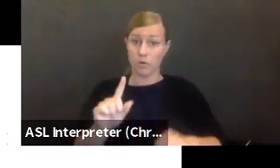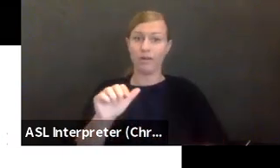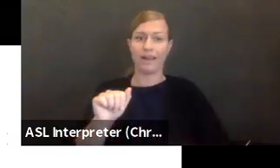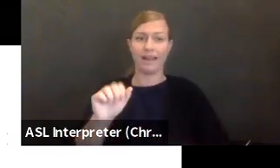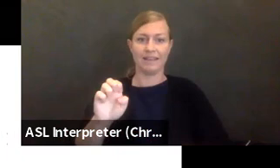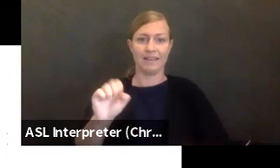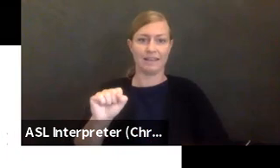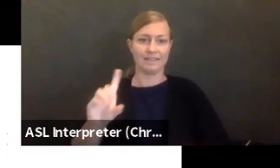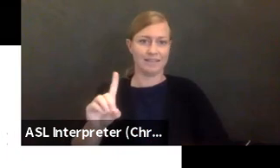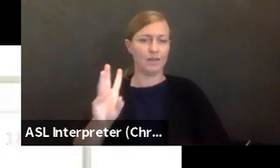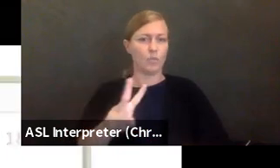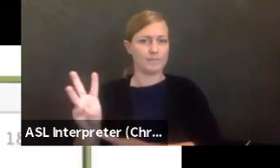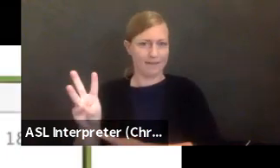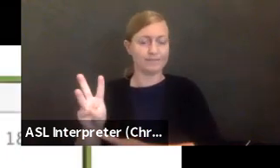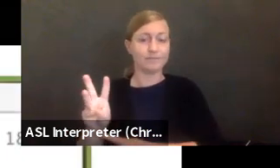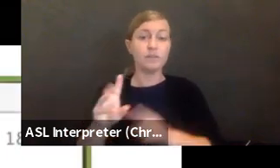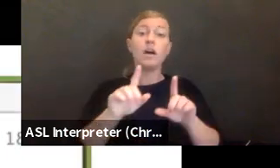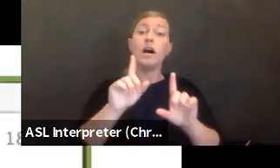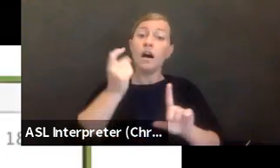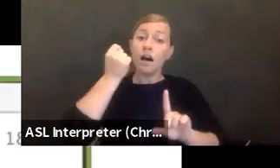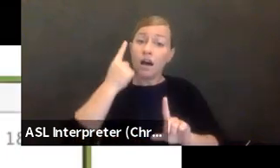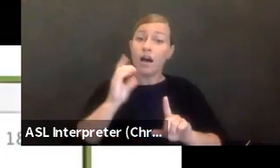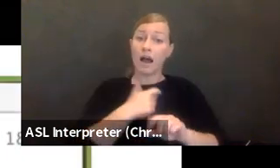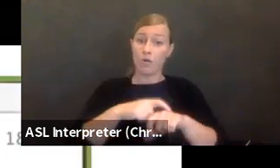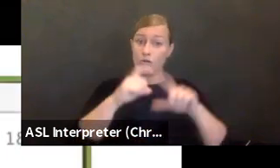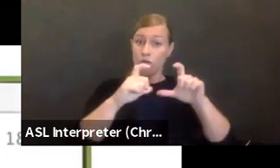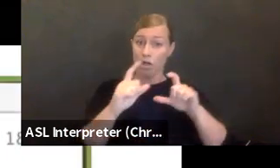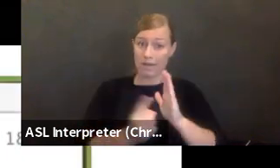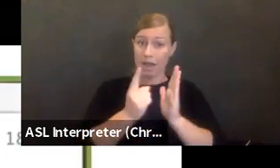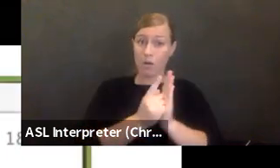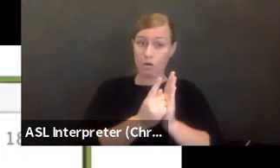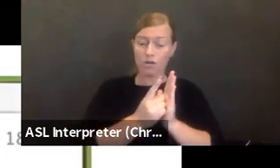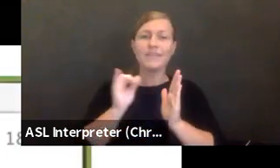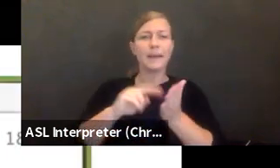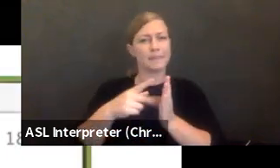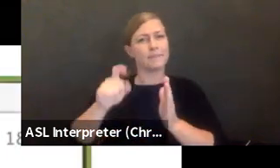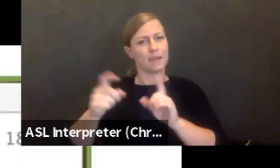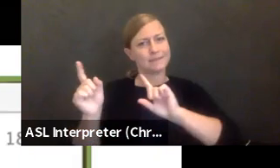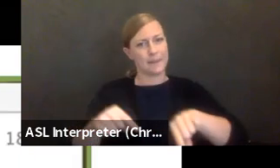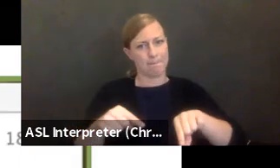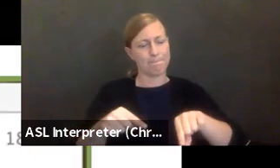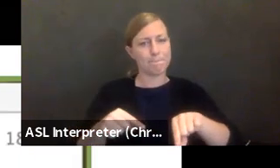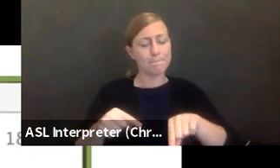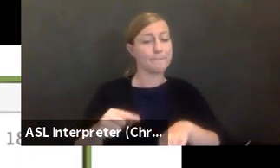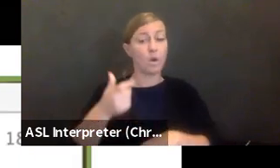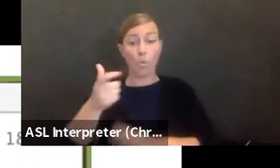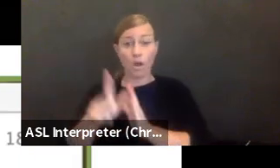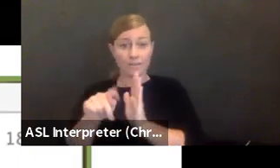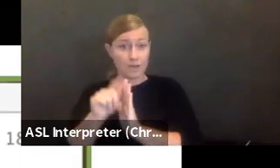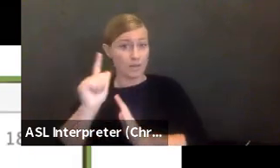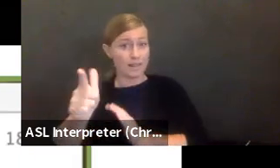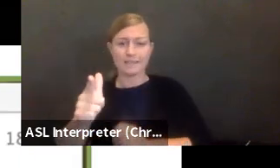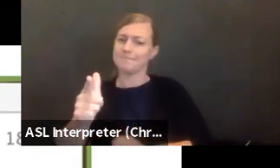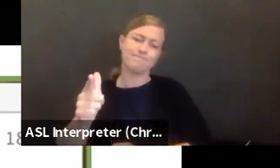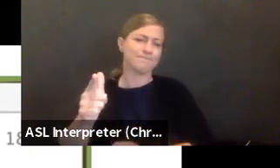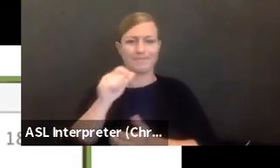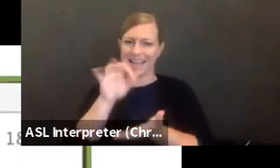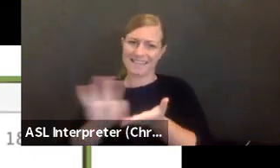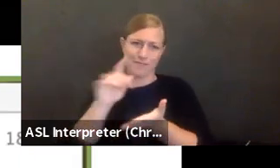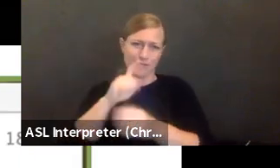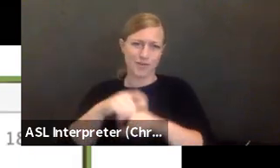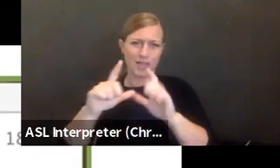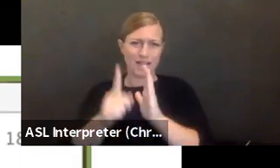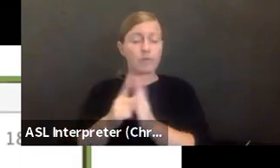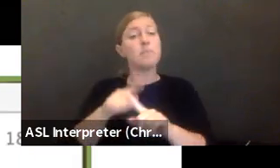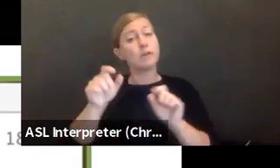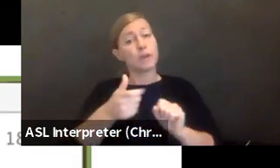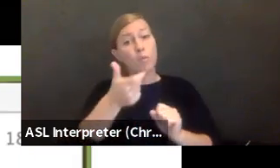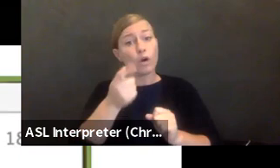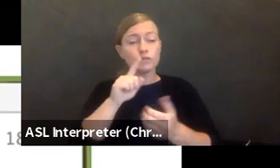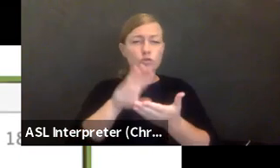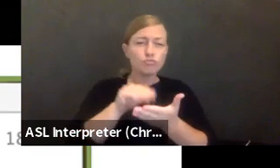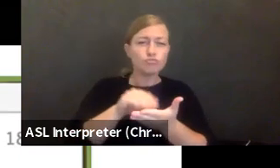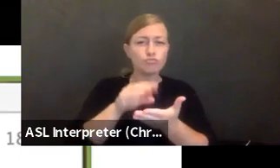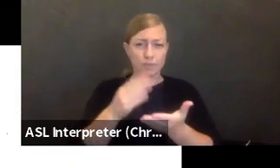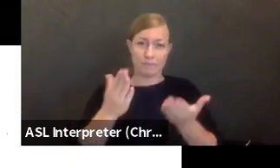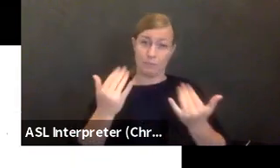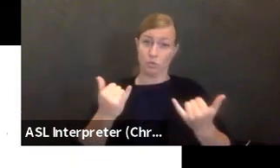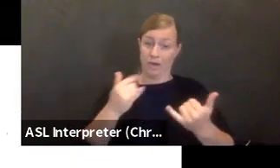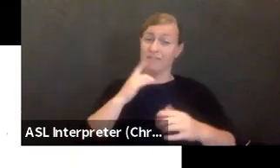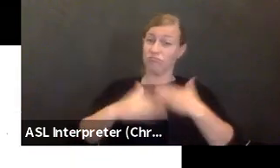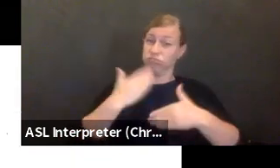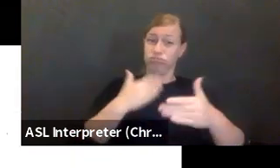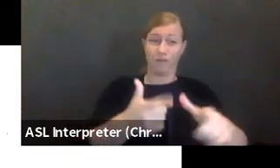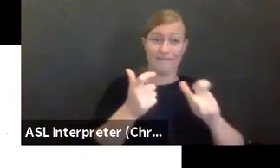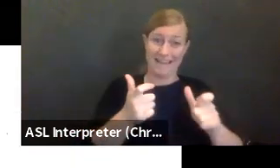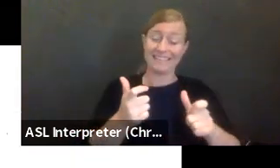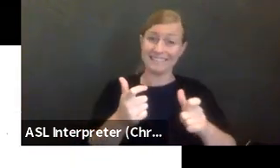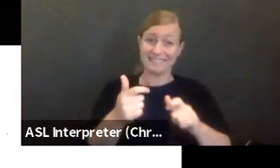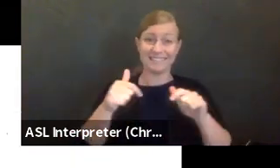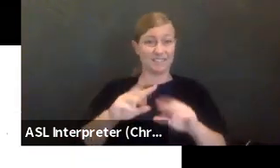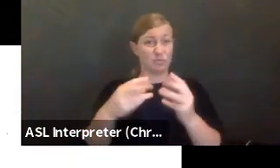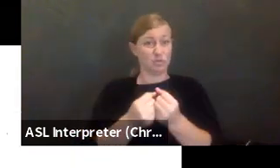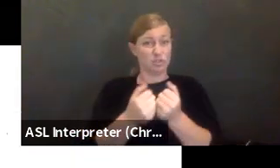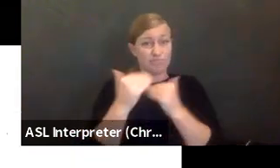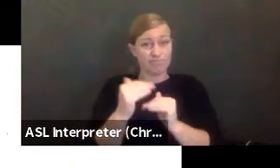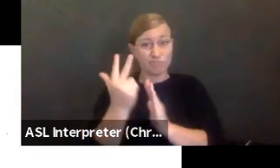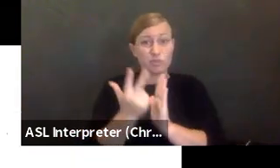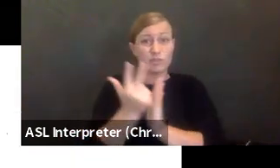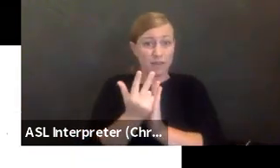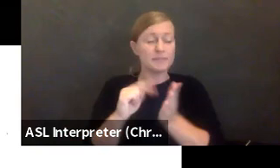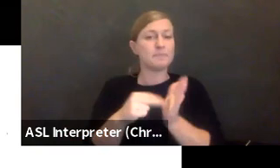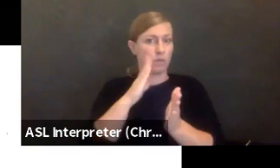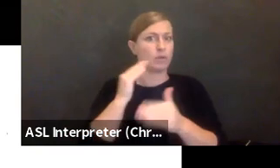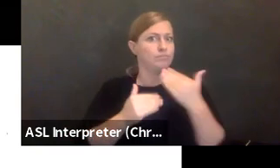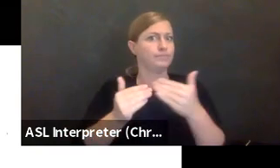so if you miss a session you can watch the recording data.